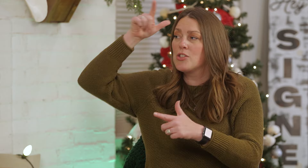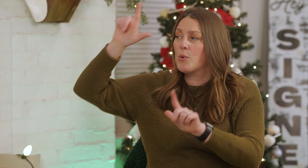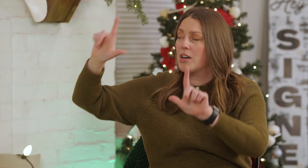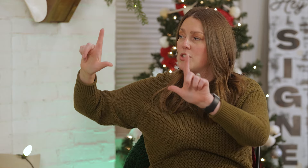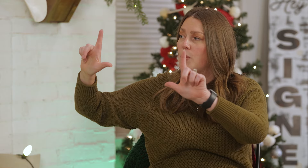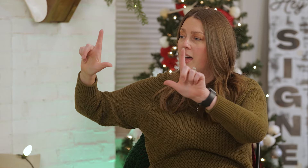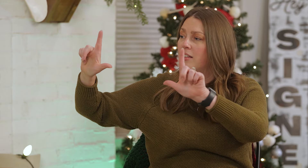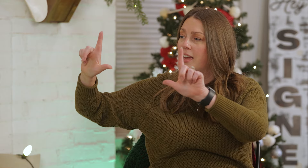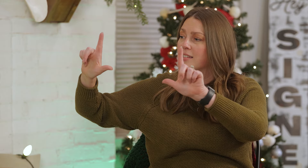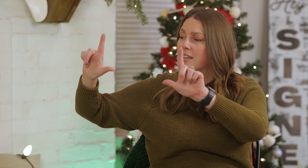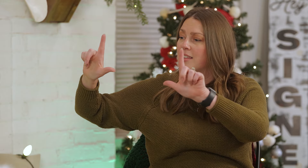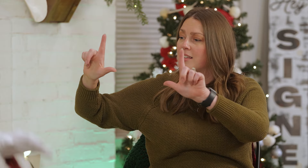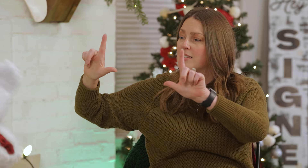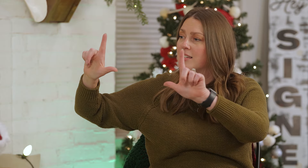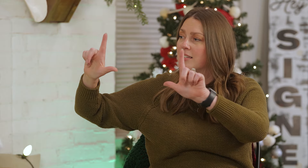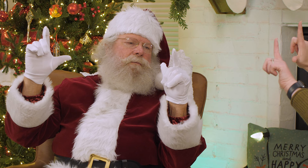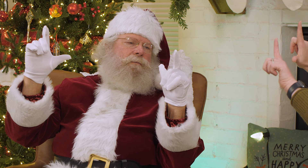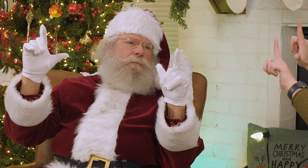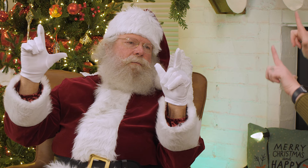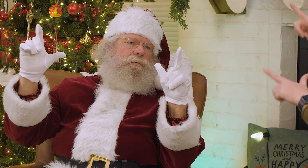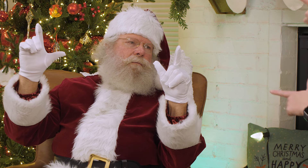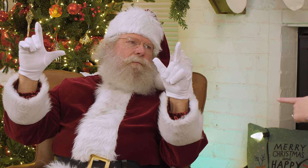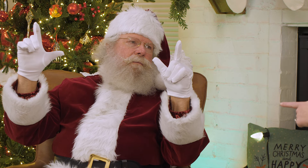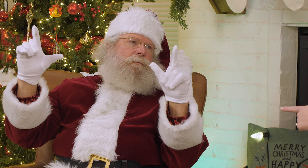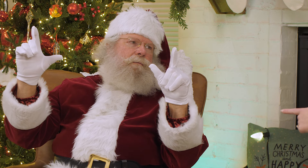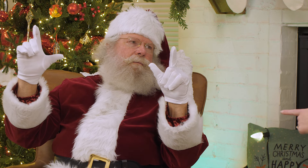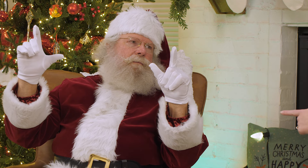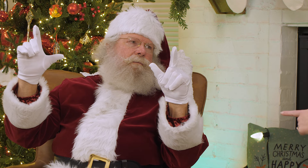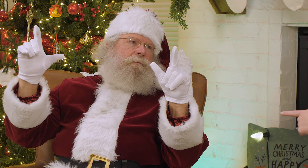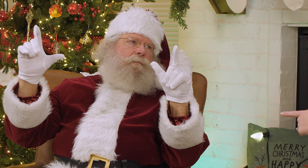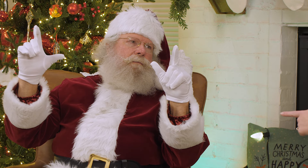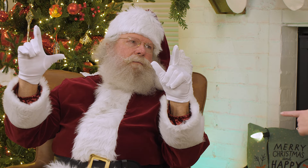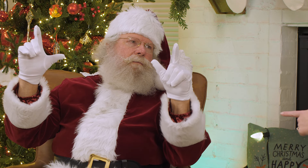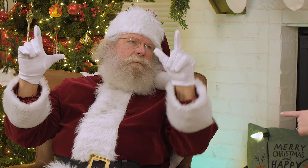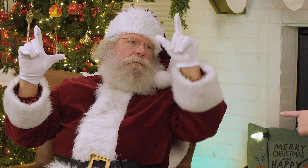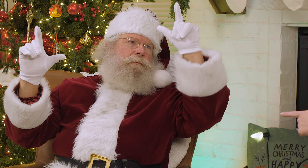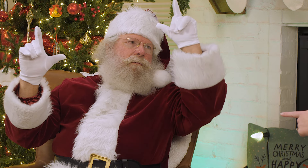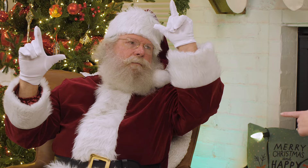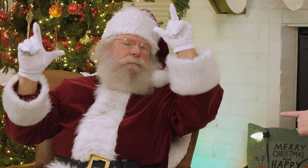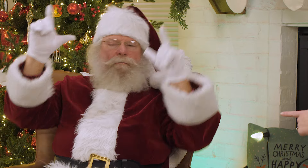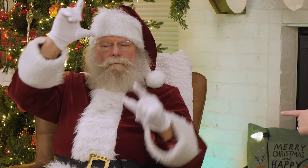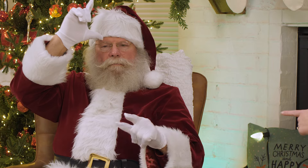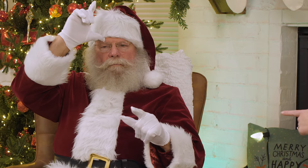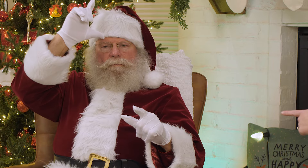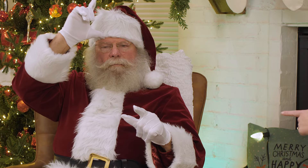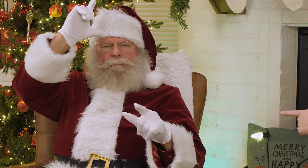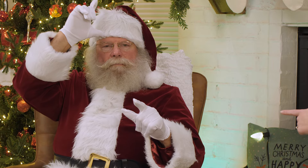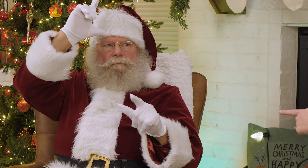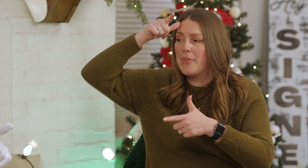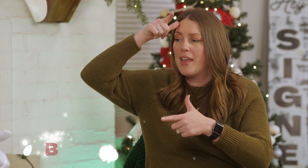So we're going to do L-hands like this and we're going to put our dominant hand up to the top. Yep.